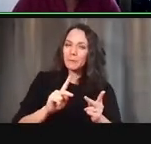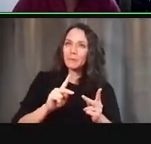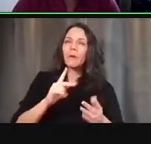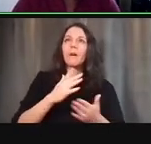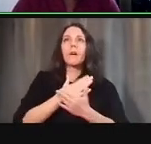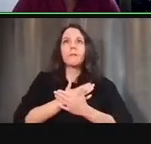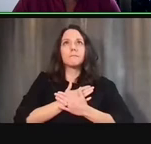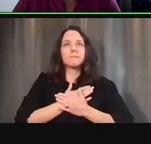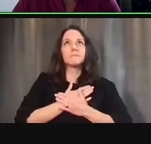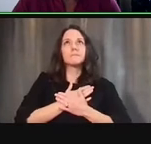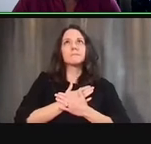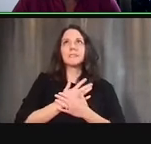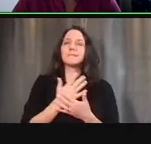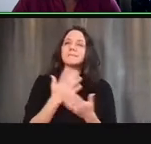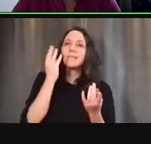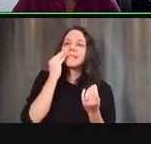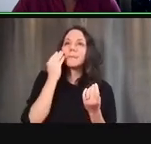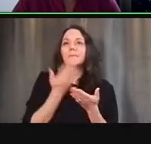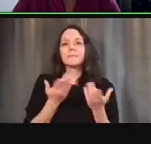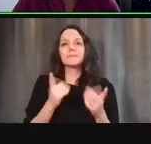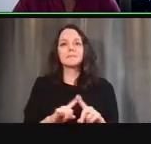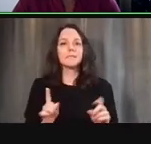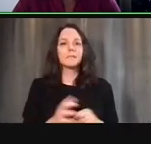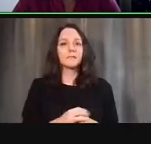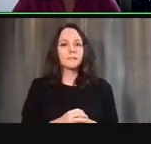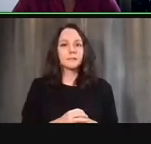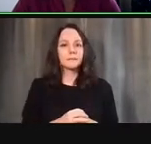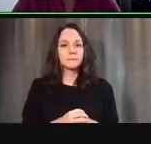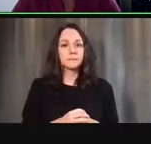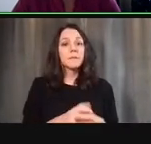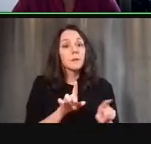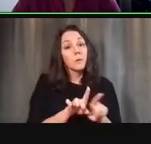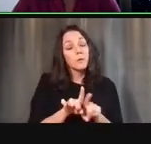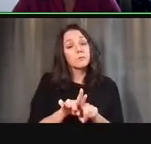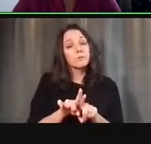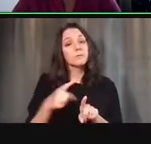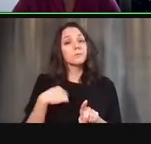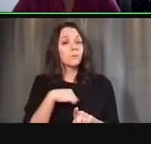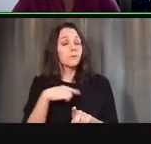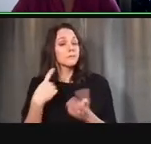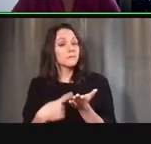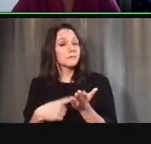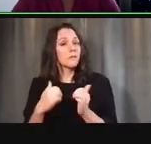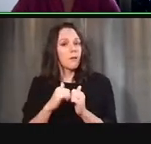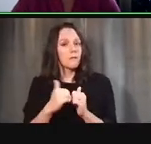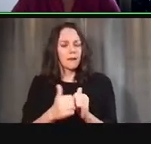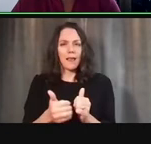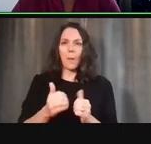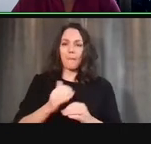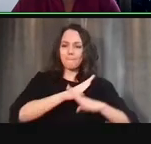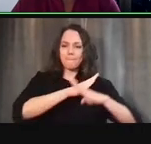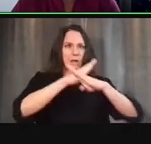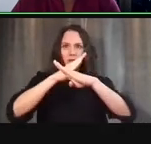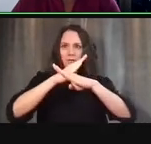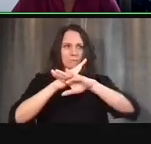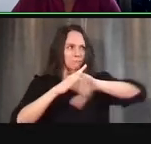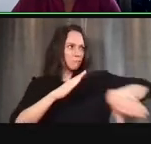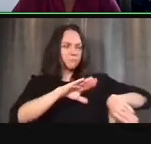about a lot with this project is how it lowers barriers to access. The poetry line is open to all, and everyone can pick up a phone